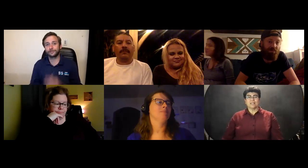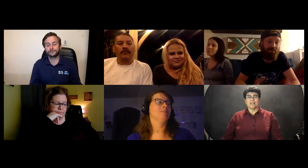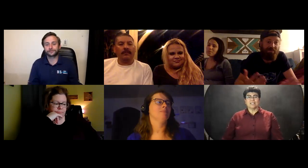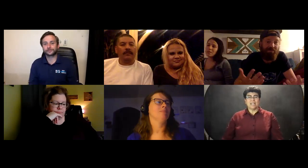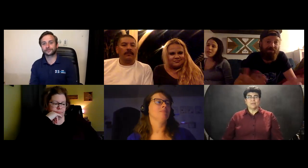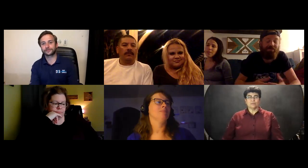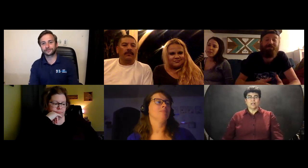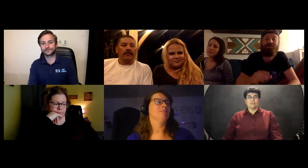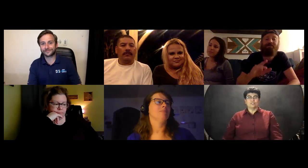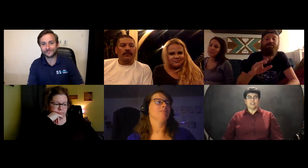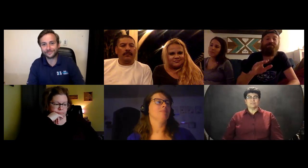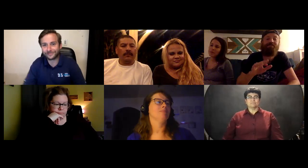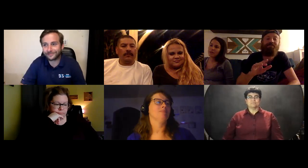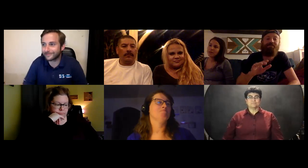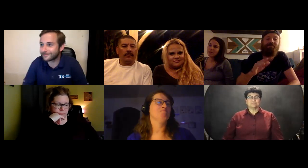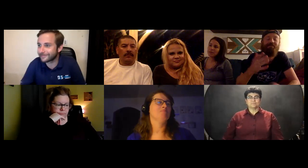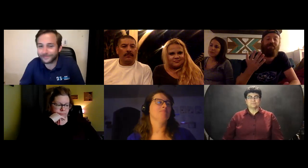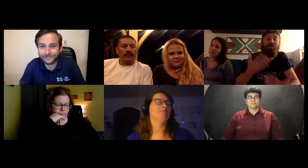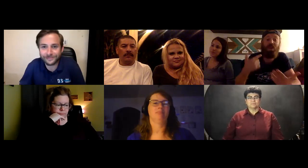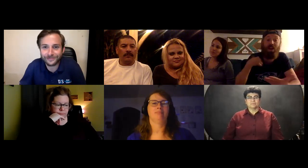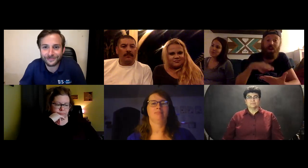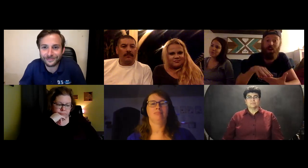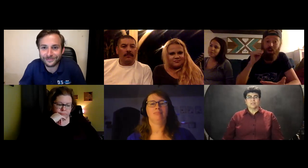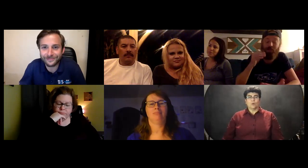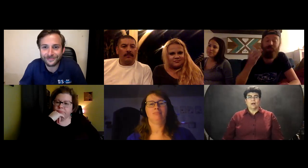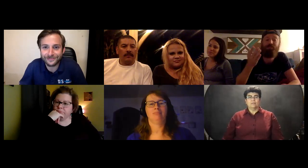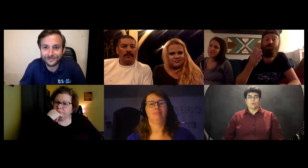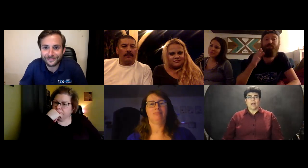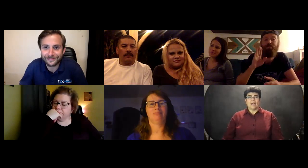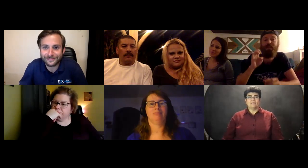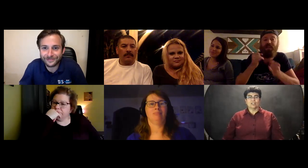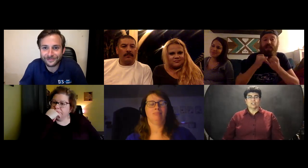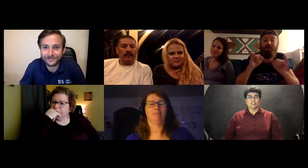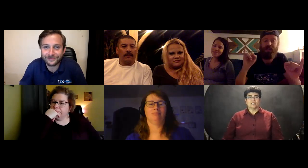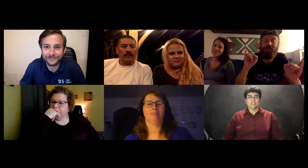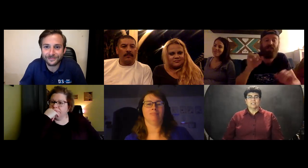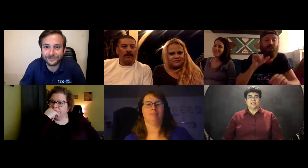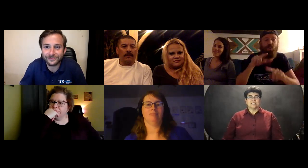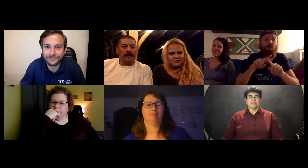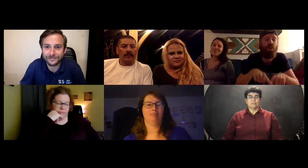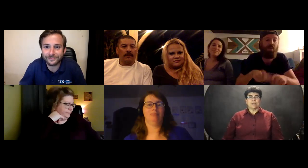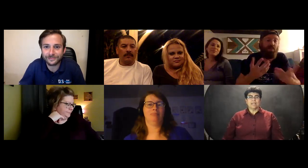uh damian we'll have you start